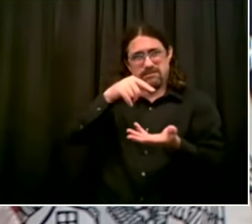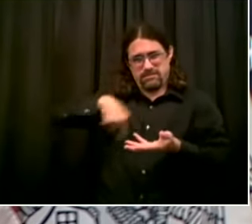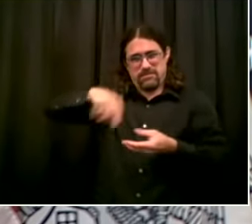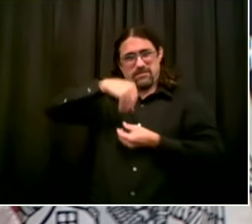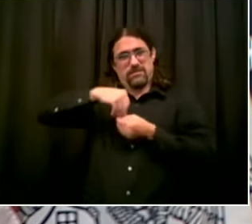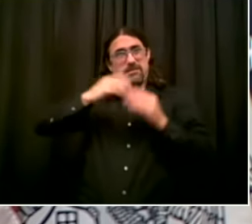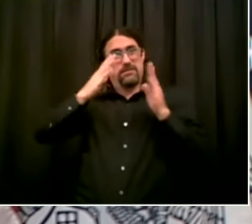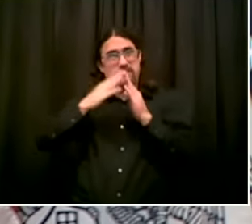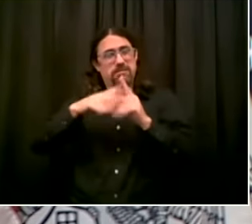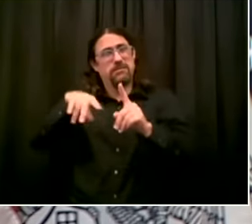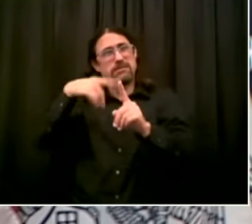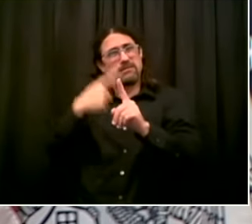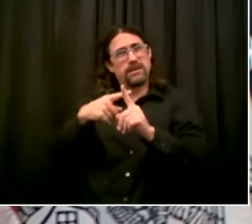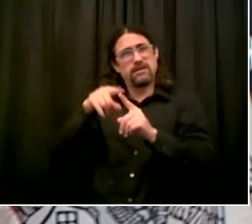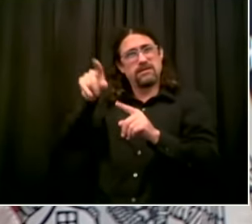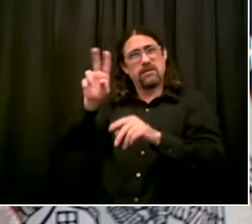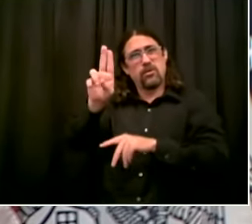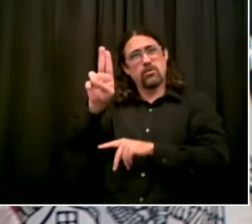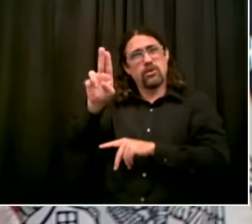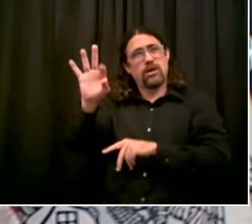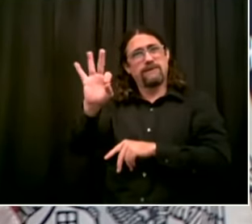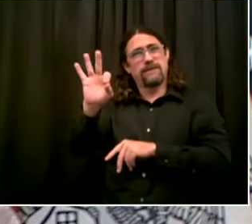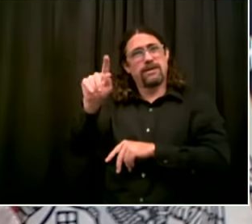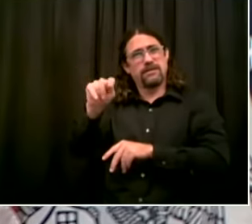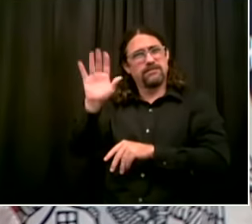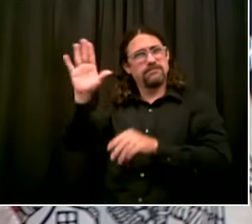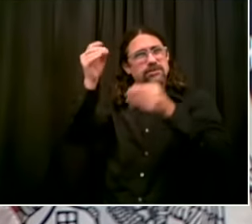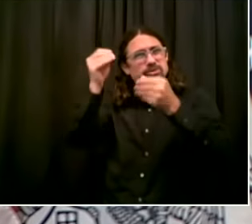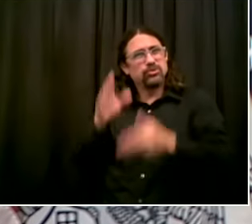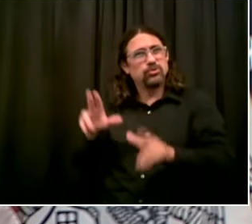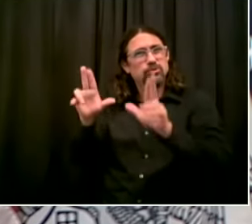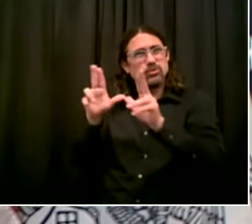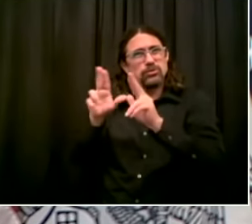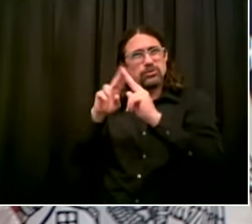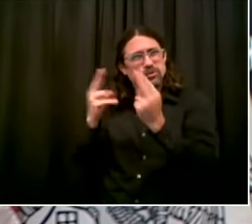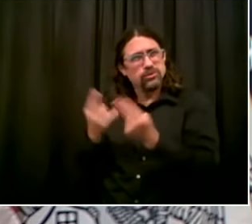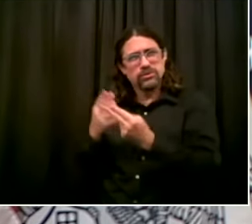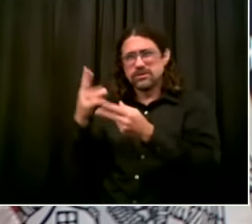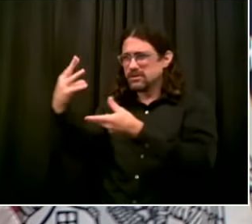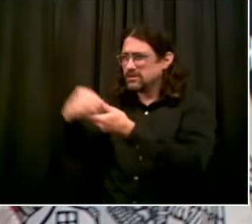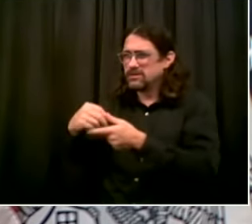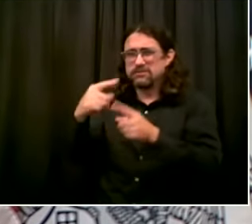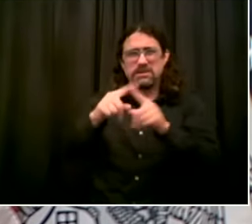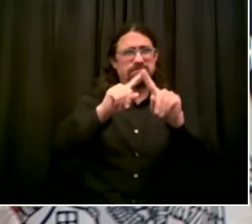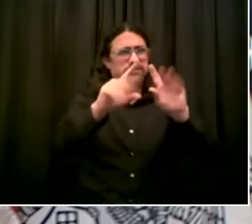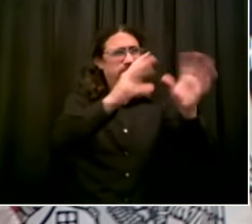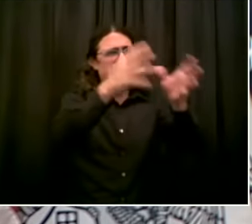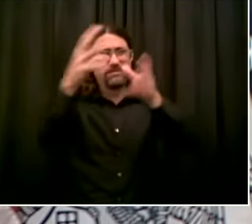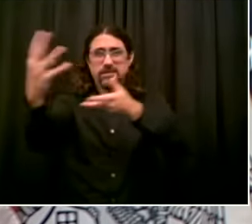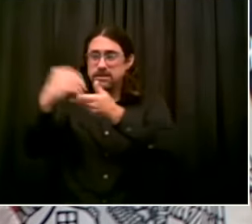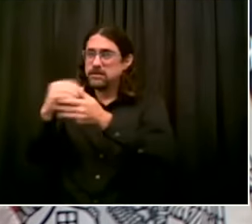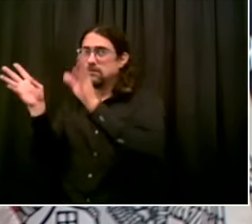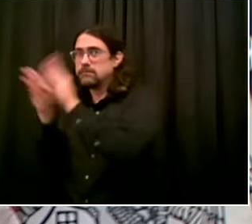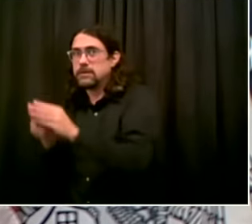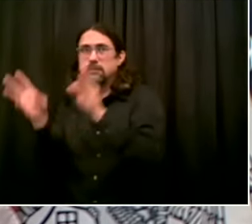VHAE TO DO TODAY WE WILL DO IT TODAY. WE WANT TO GET THEM THE INFORMATION THAT THEY NEED. THAT